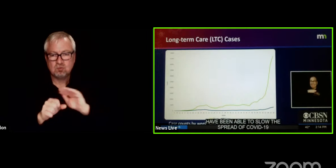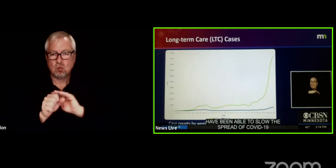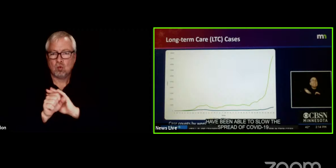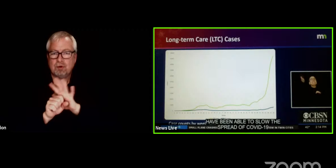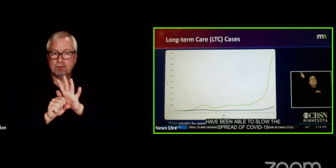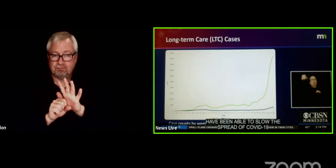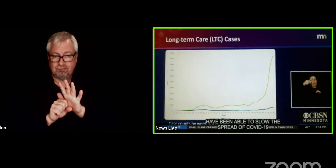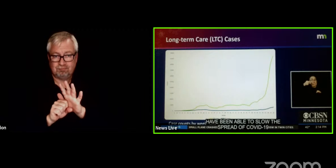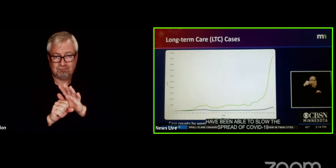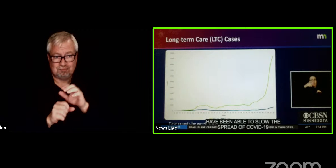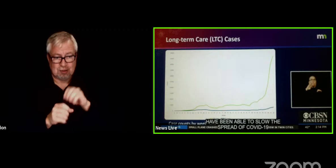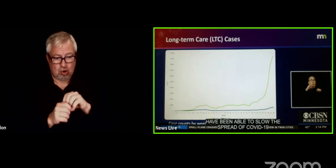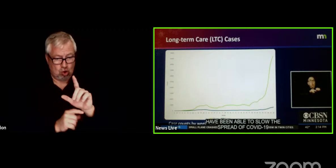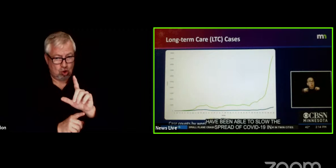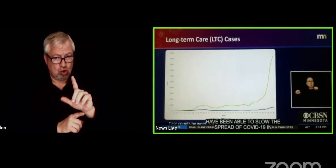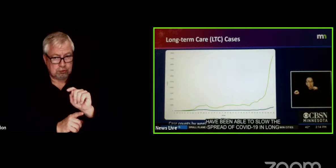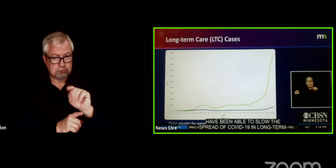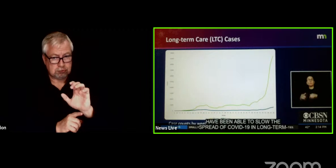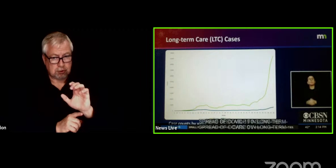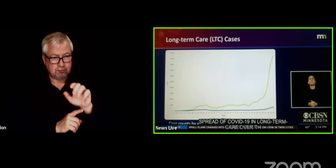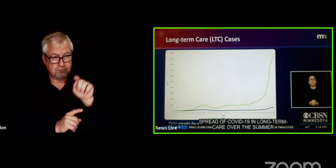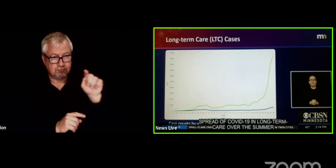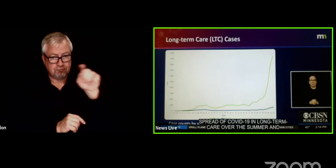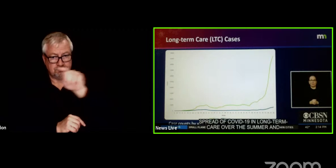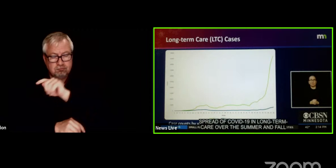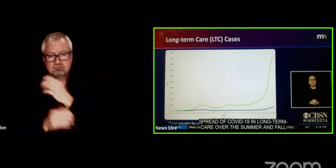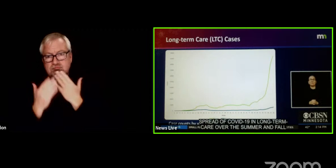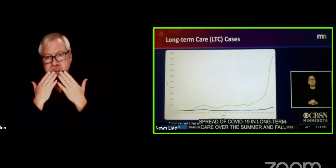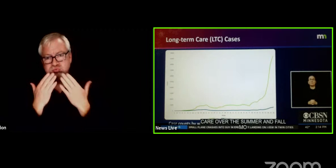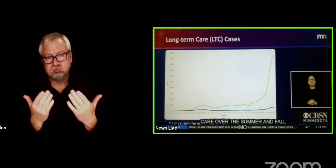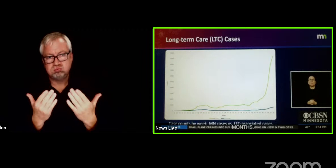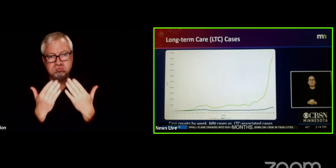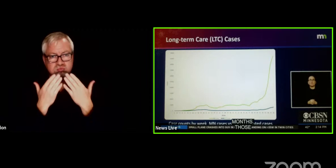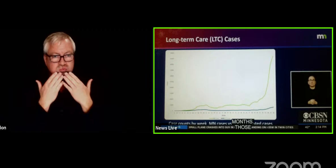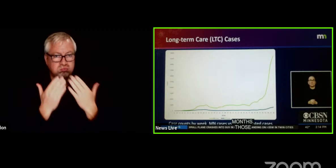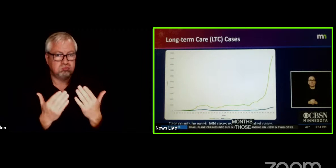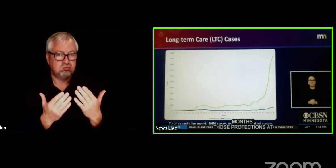THOSE PROTECTIONS, THAT FLOOD WALL AS WE KEEP REFERRING TO IT, HAVE REMAINED IN PLACE,